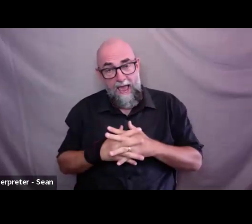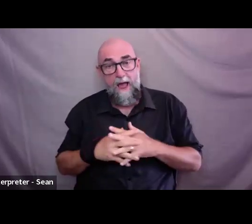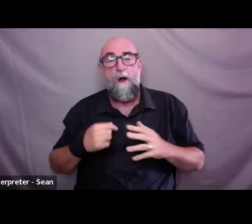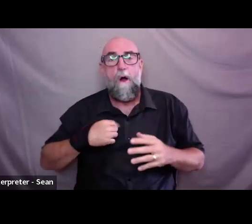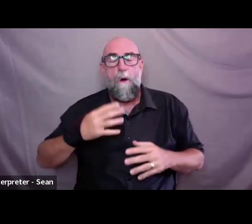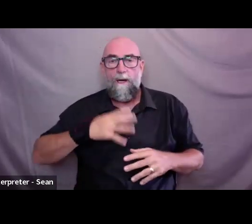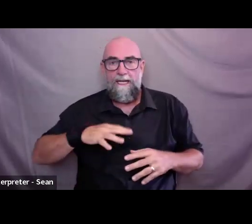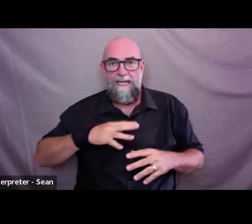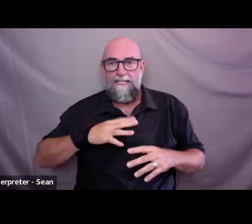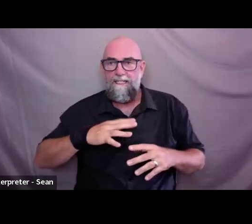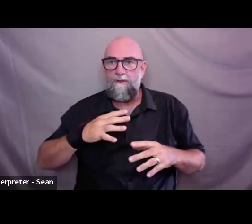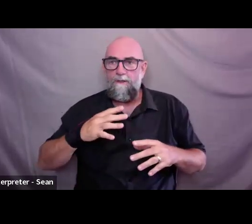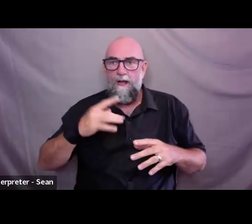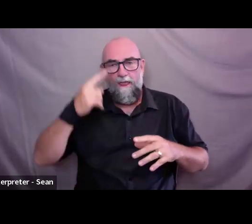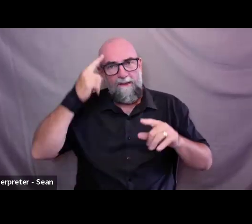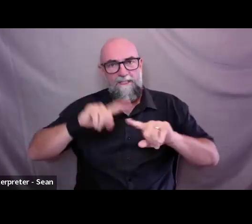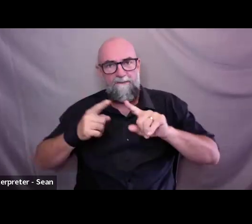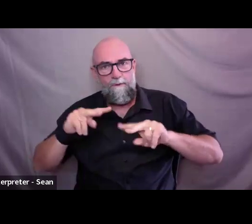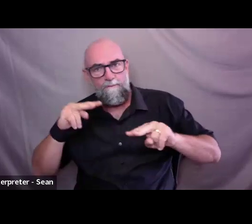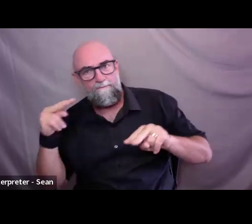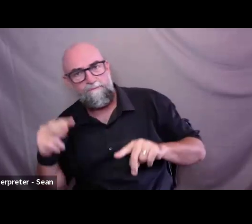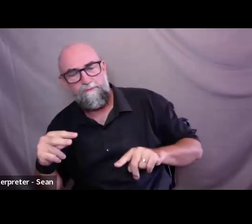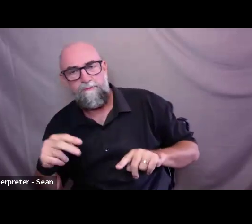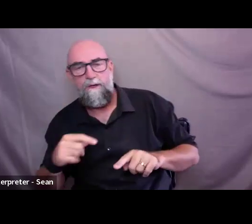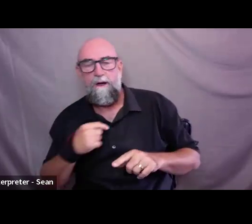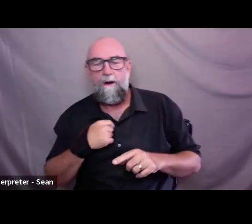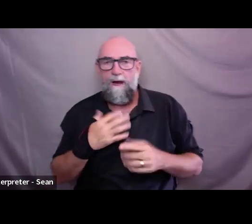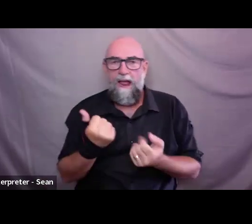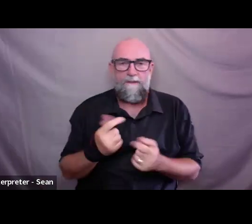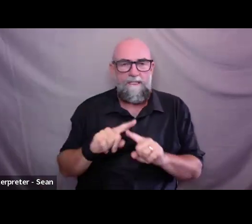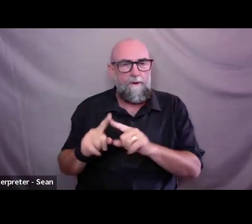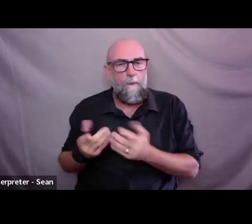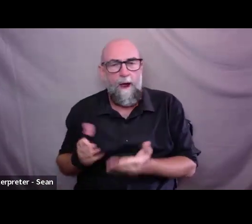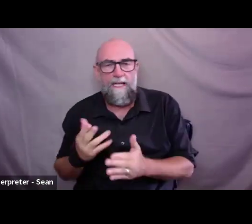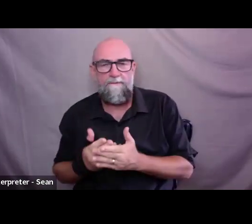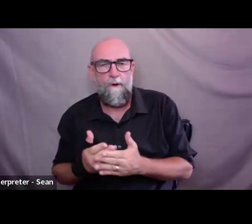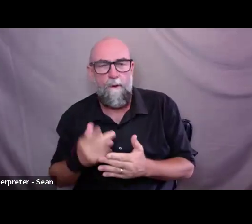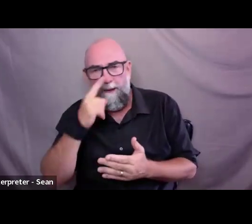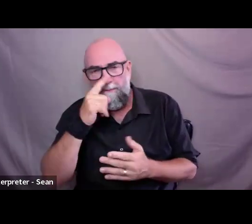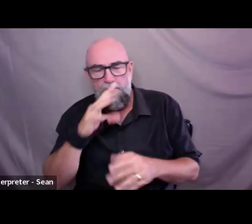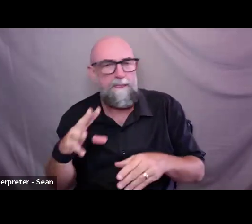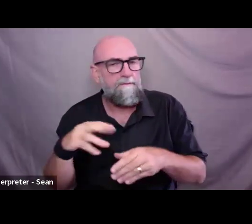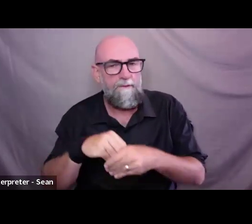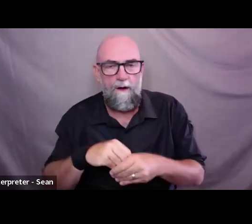unpack that, I would like to. I want to end by making a couple of points. The first is,